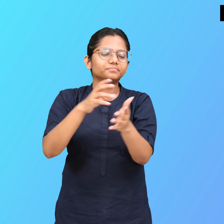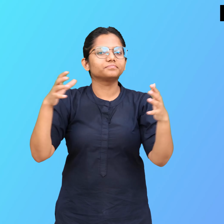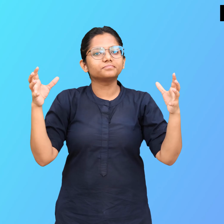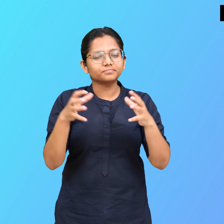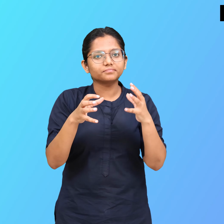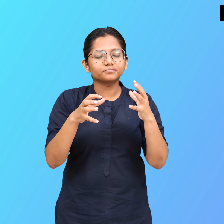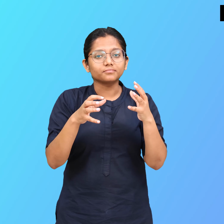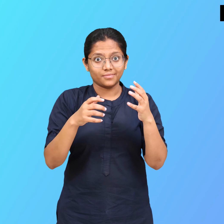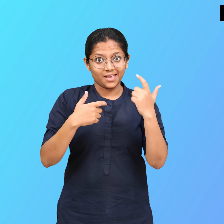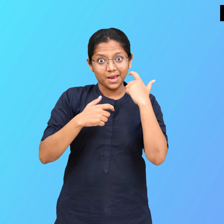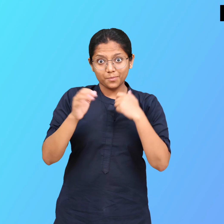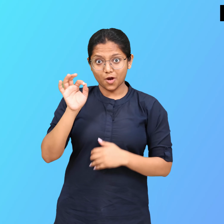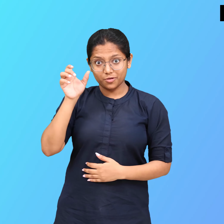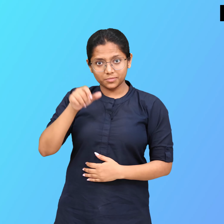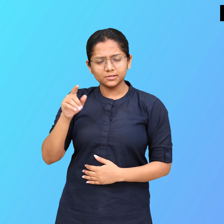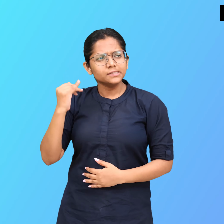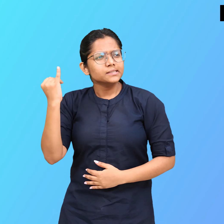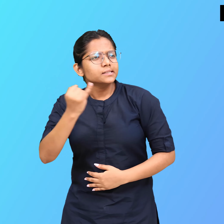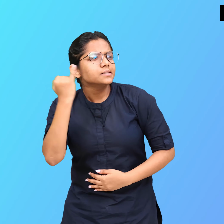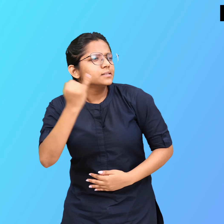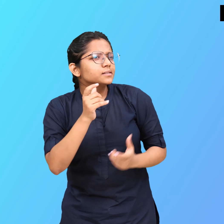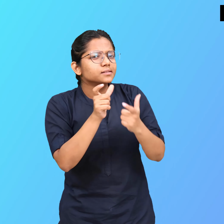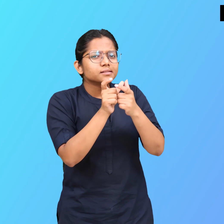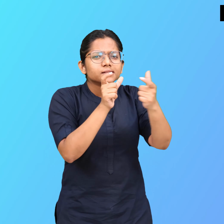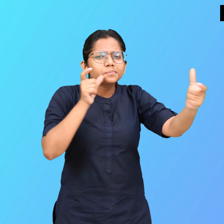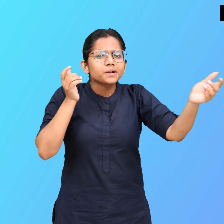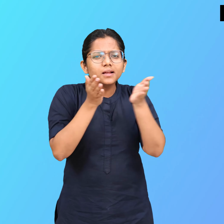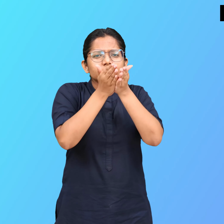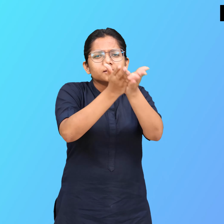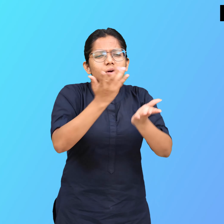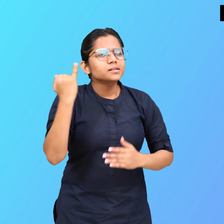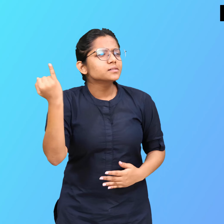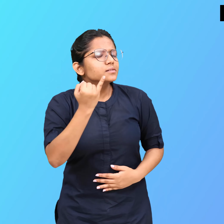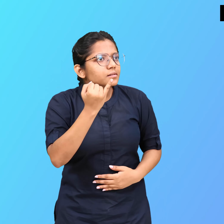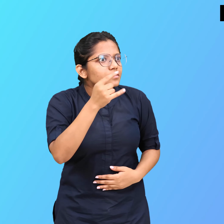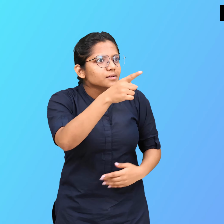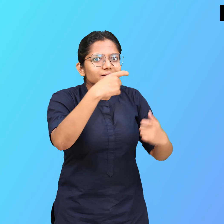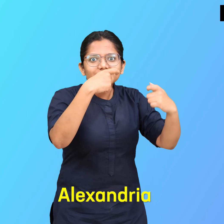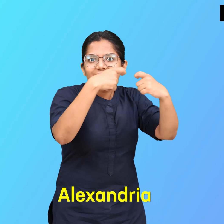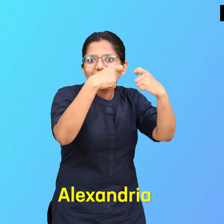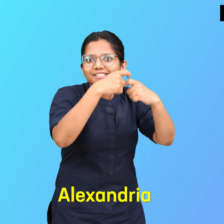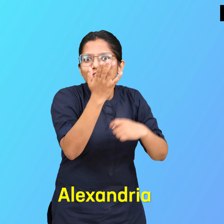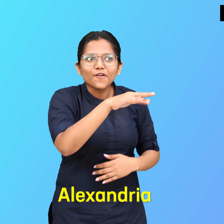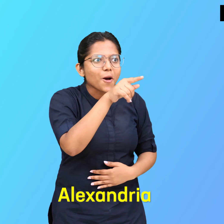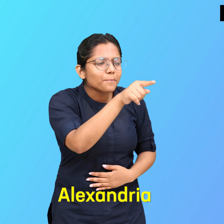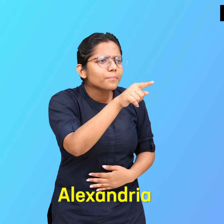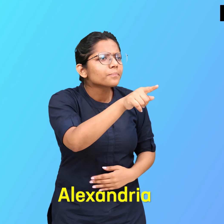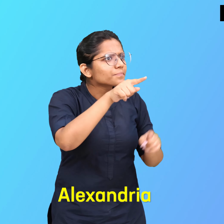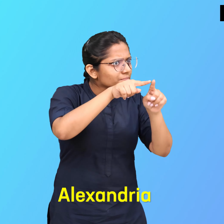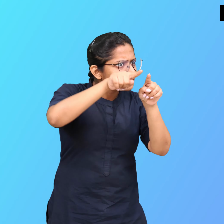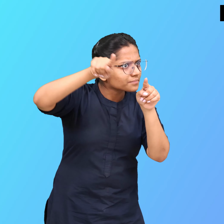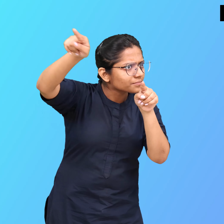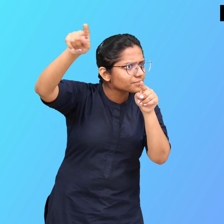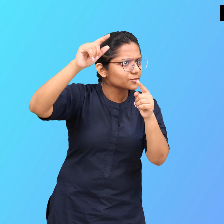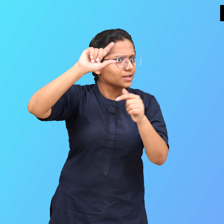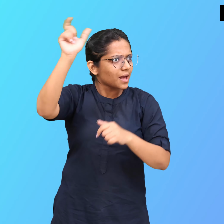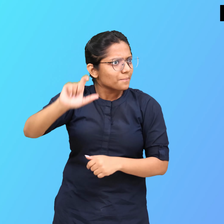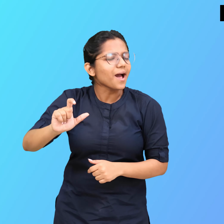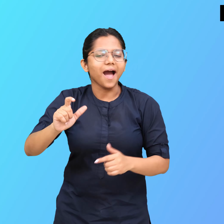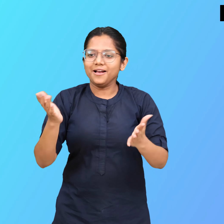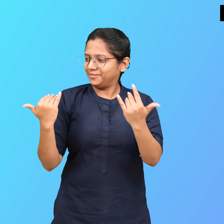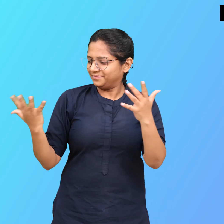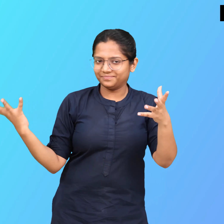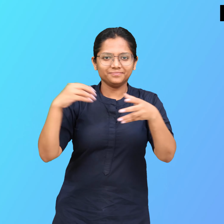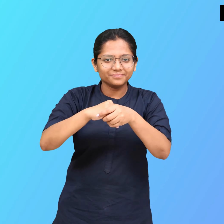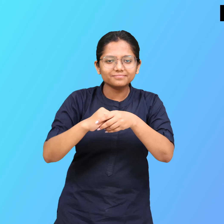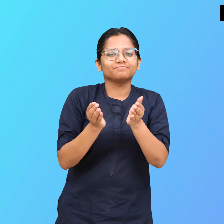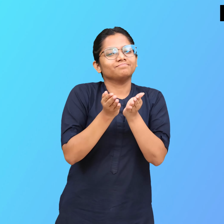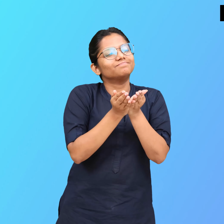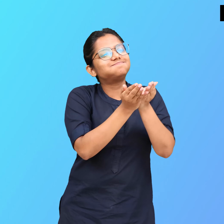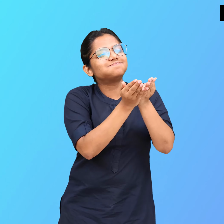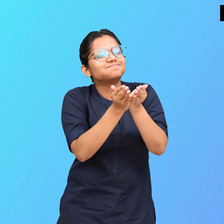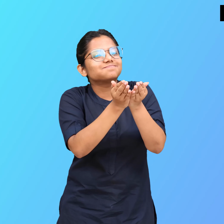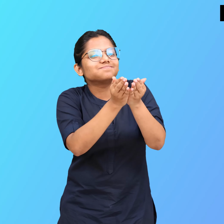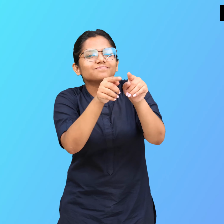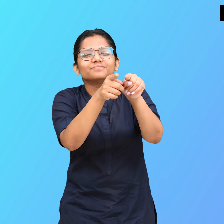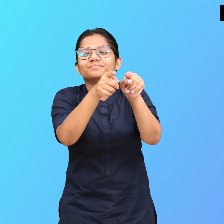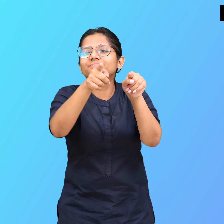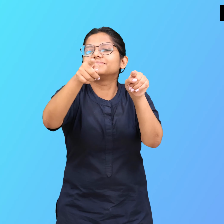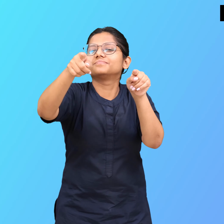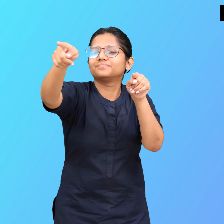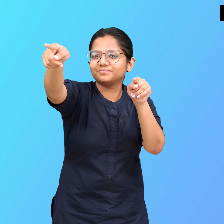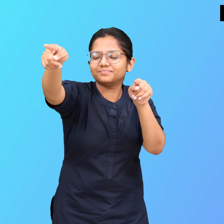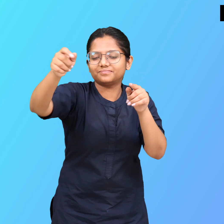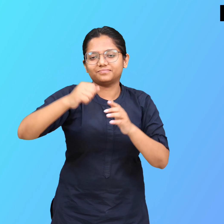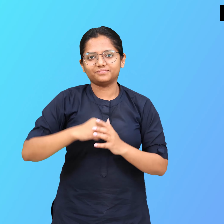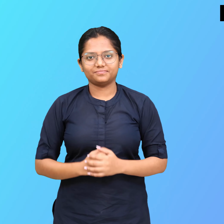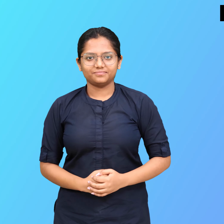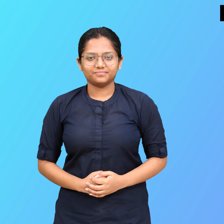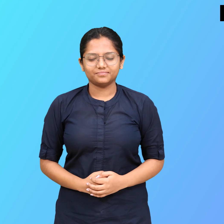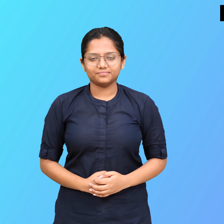There the army officer found a ship from the city of Alexandria that was going to Italy. So he put us on it.